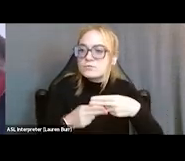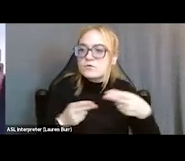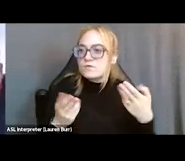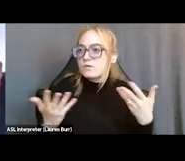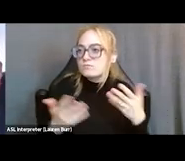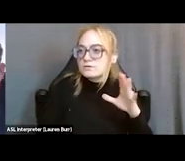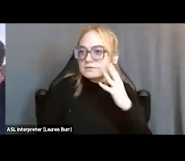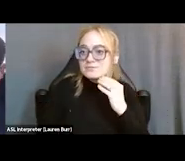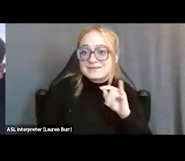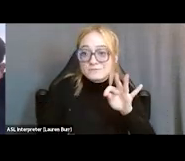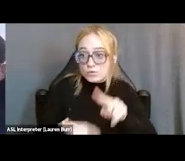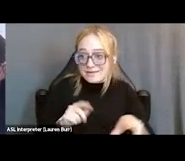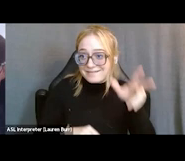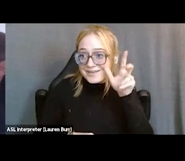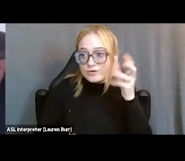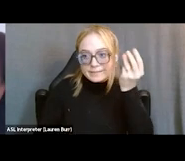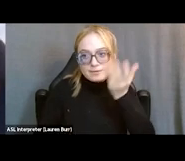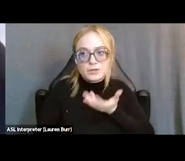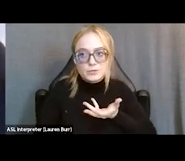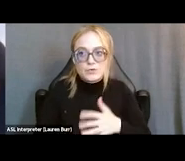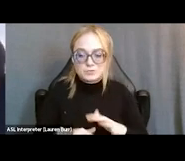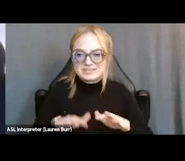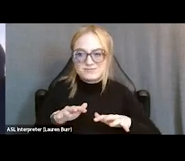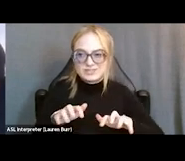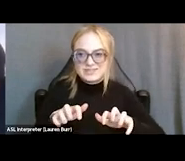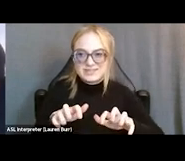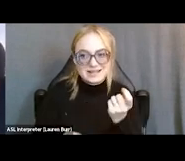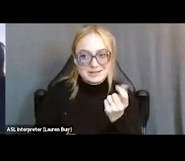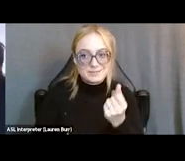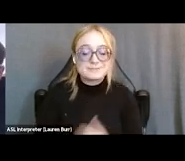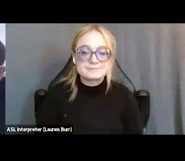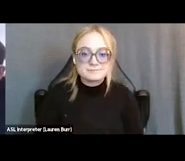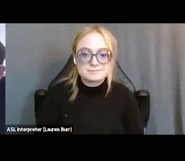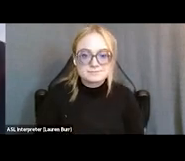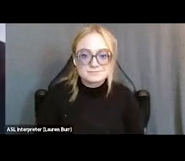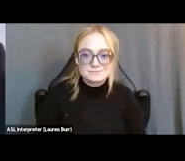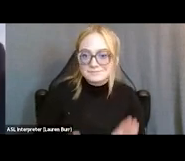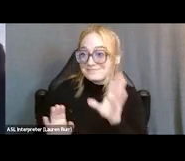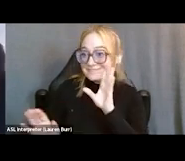and if you can't hear us, please let us know. So thanks, Joann. Hi everybody. You're welcome.